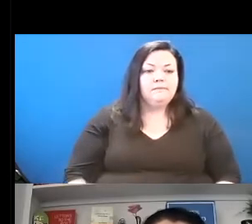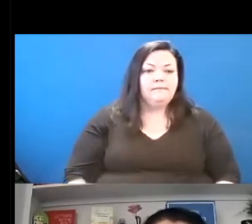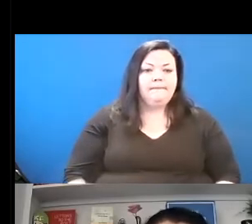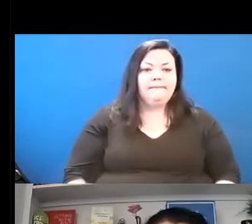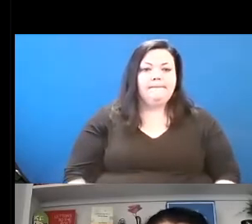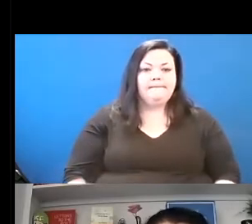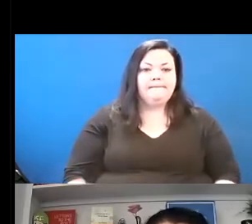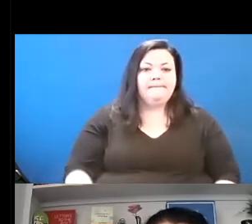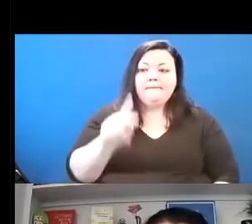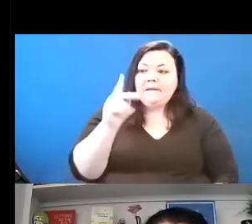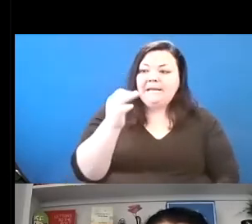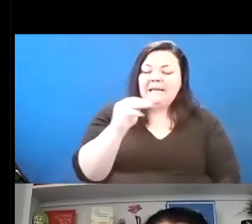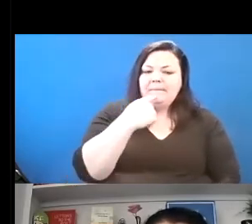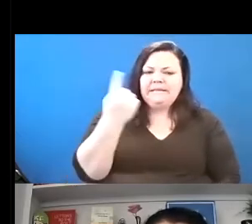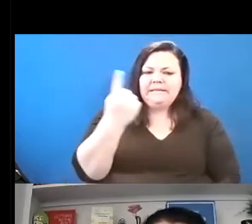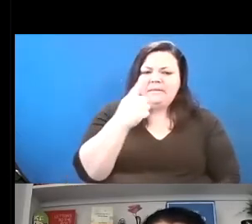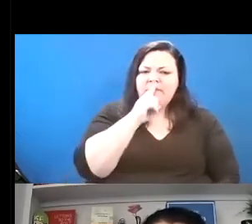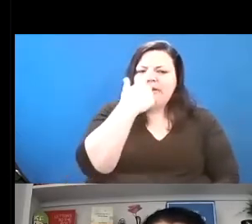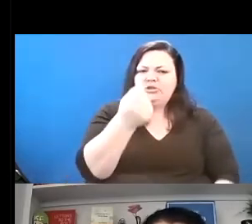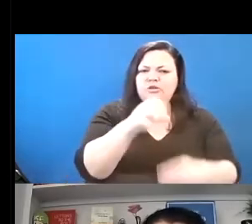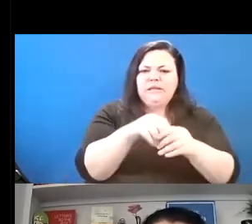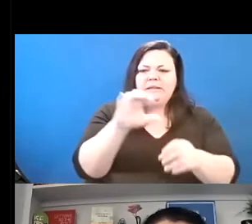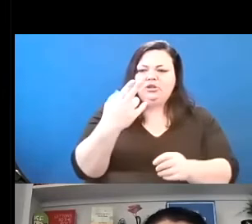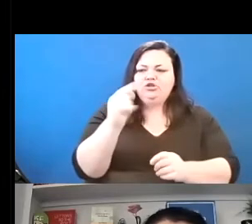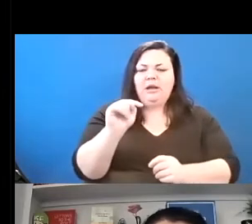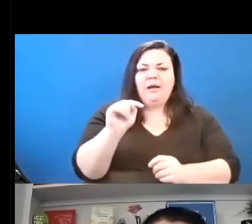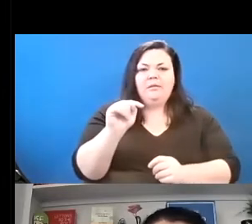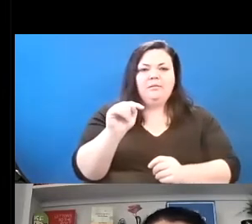kim said something really interesting in the chat and just pointing out that that folklore